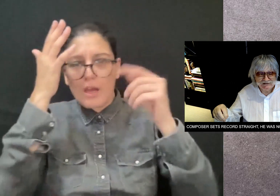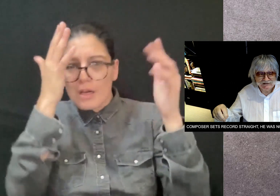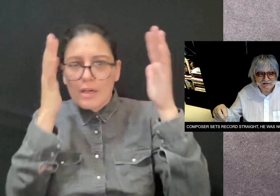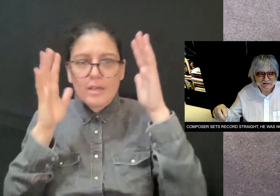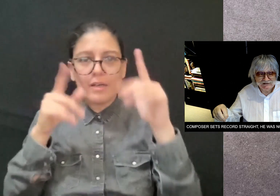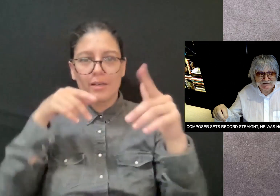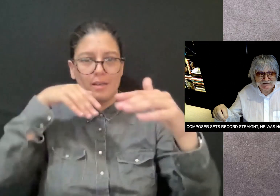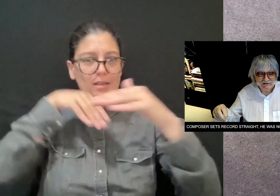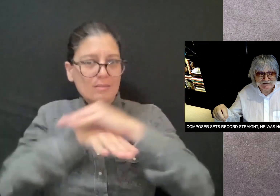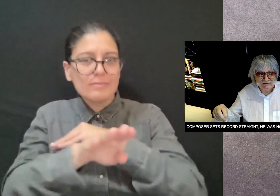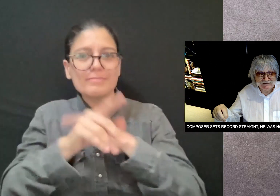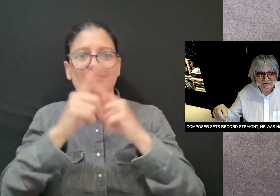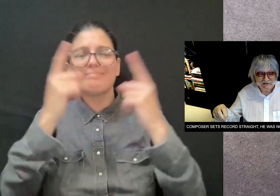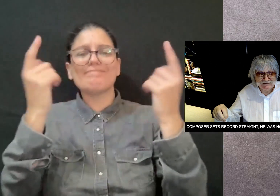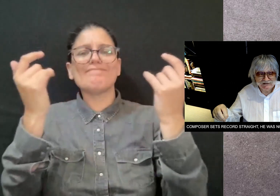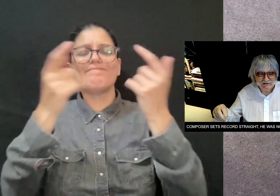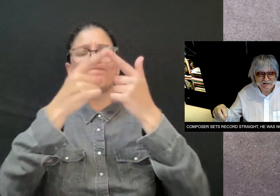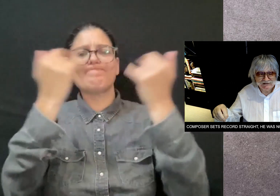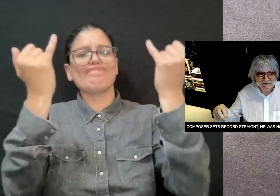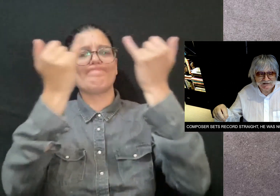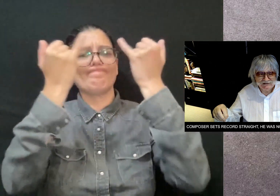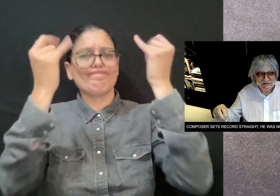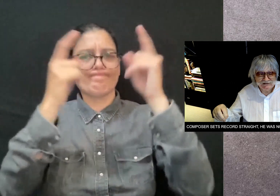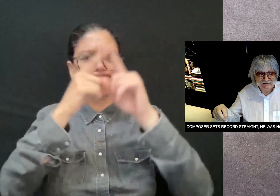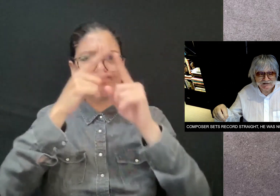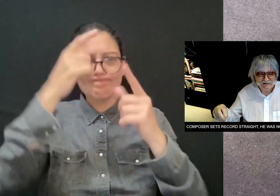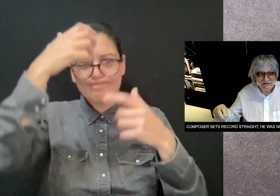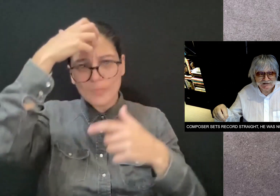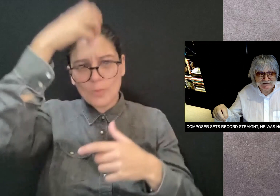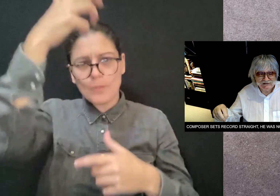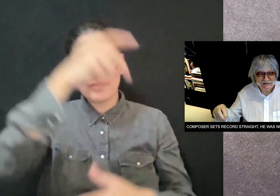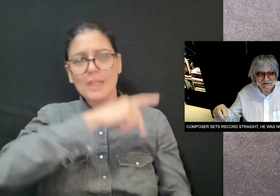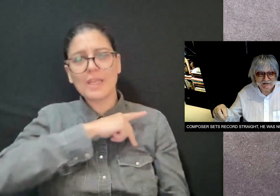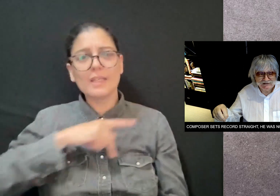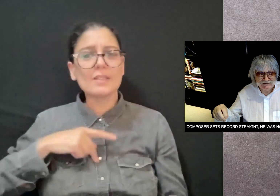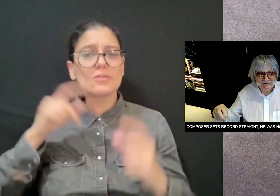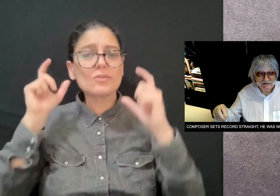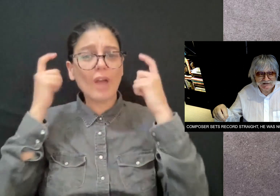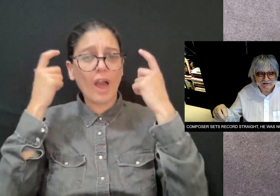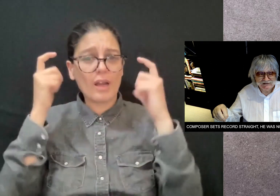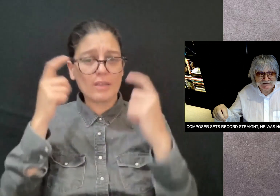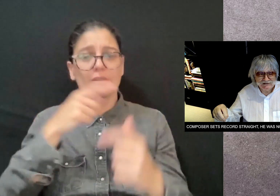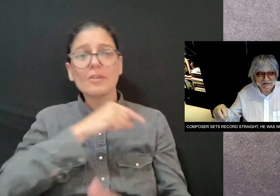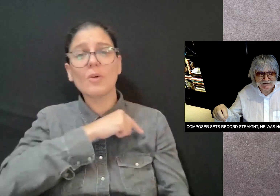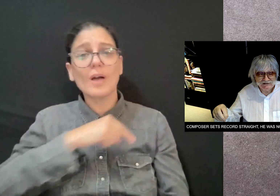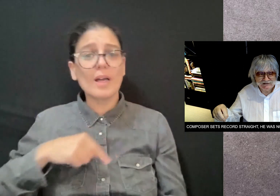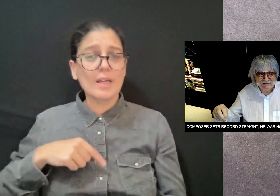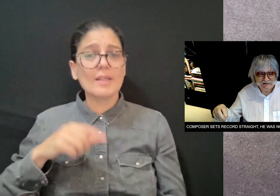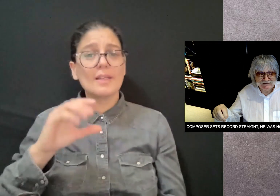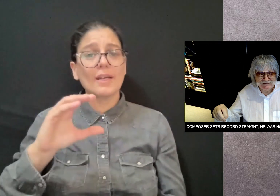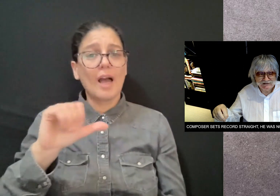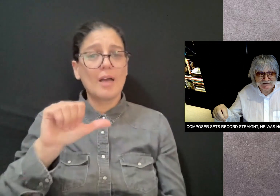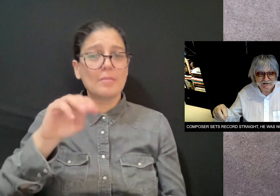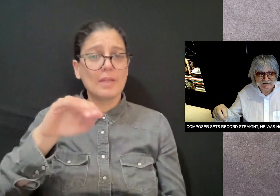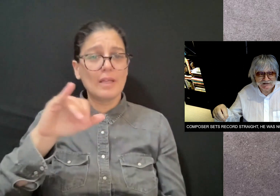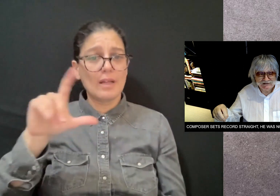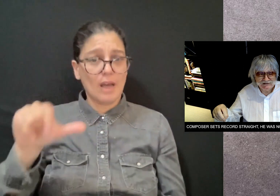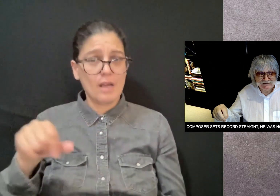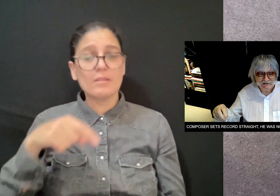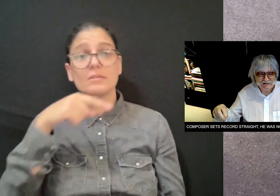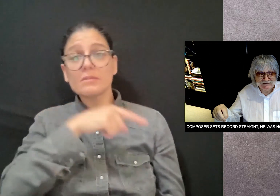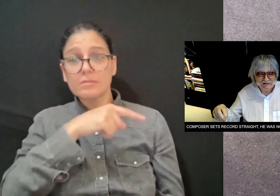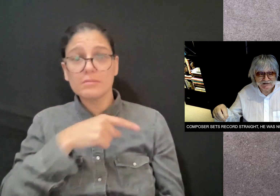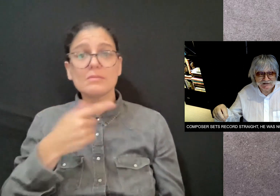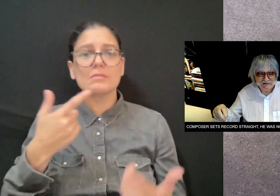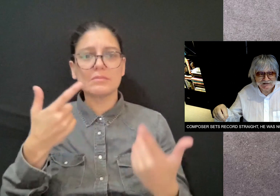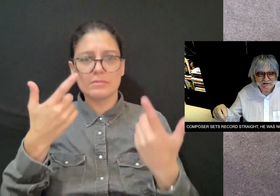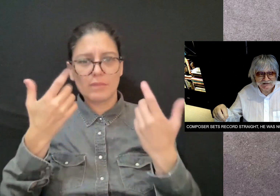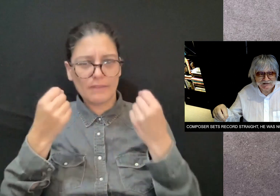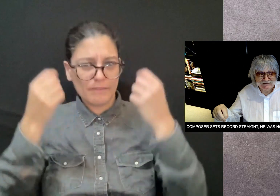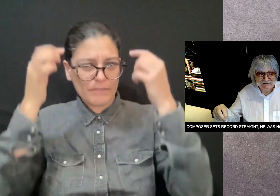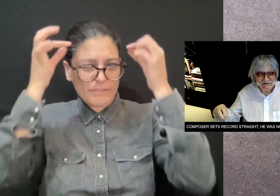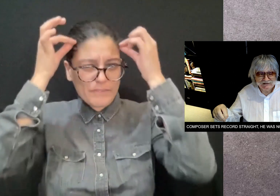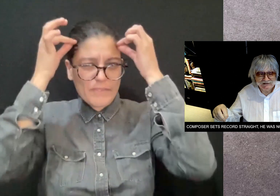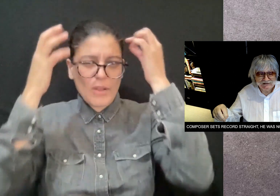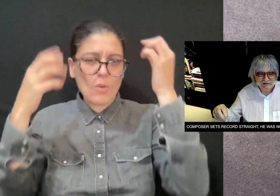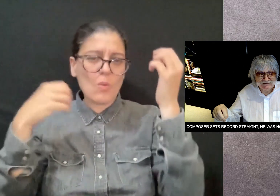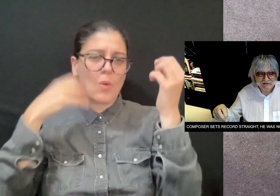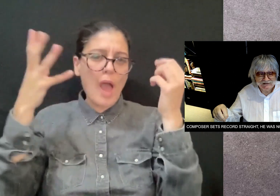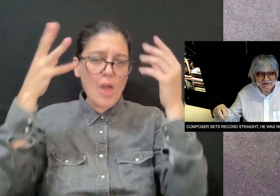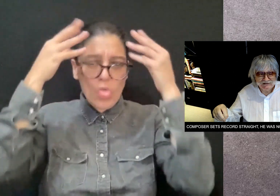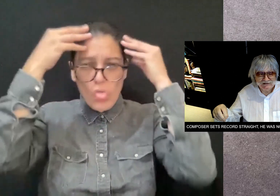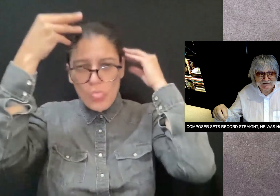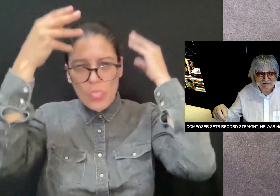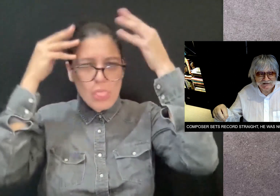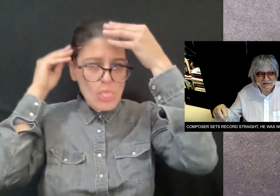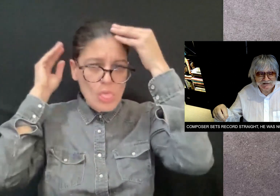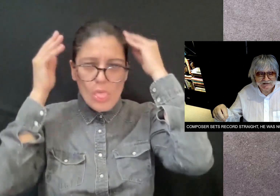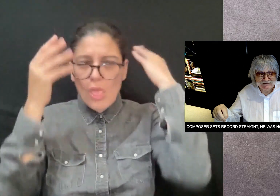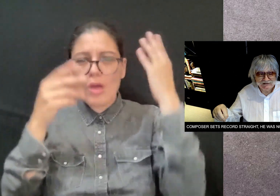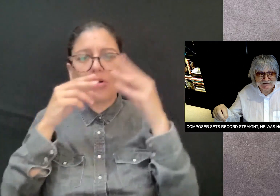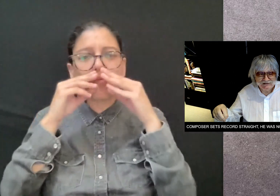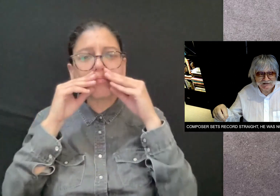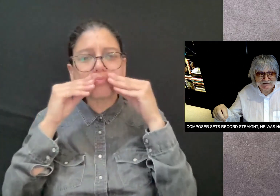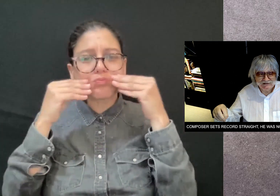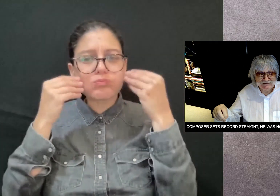ceremony Jenkins has scraggly white hair a long bushy